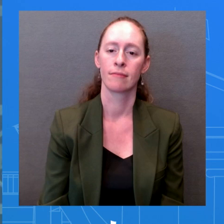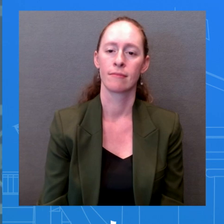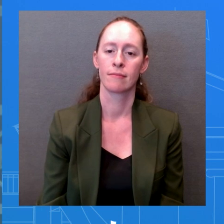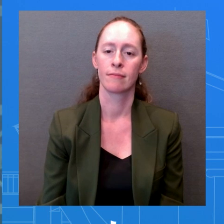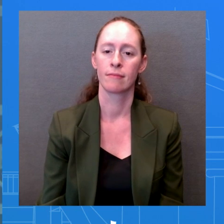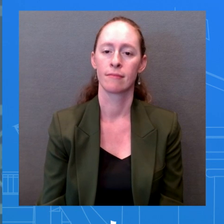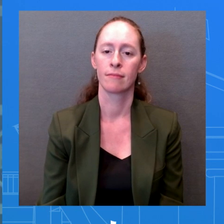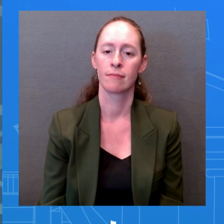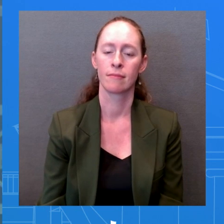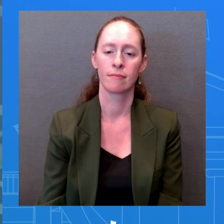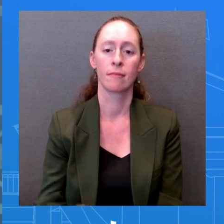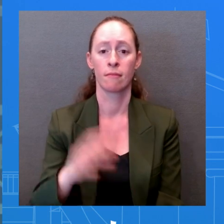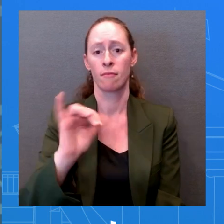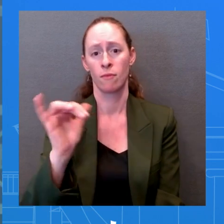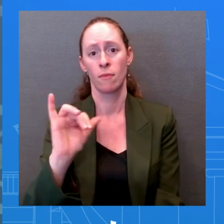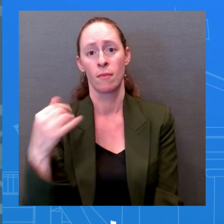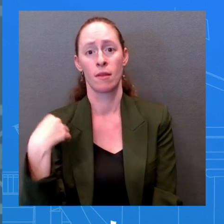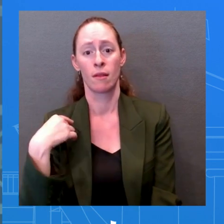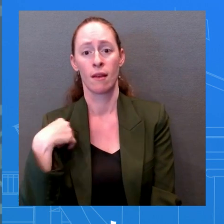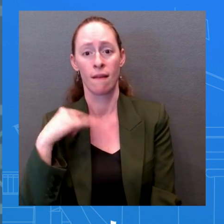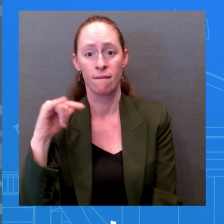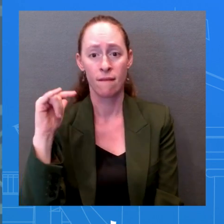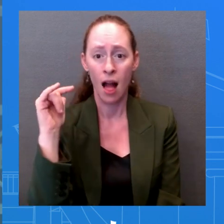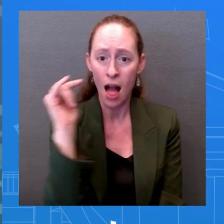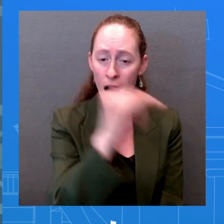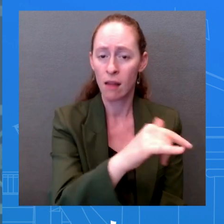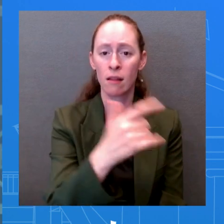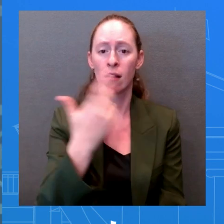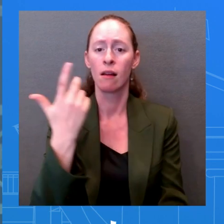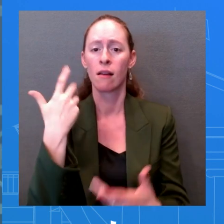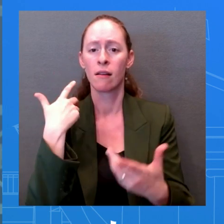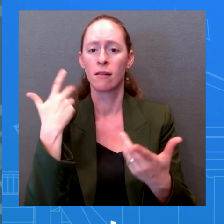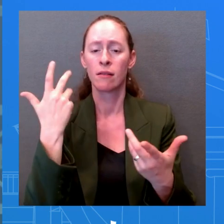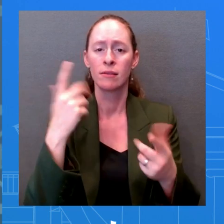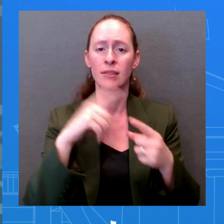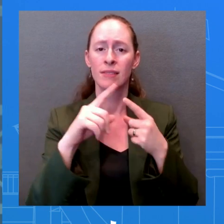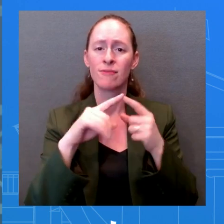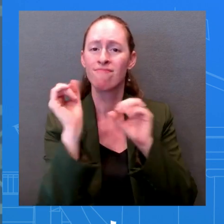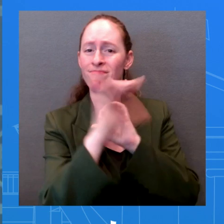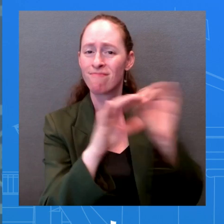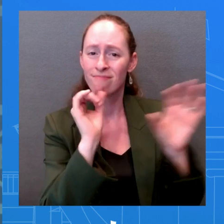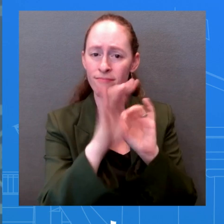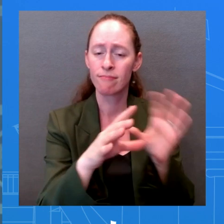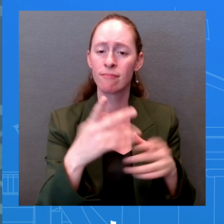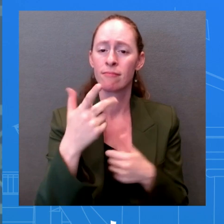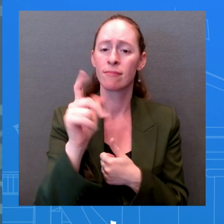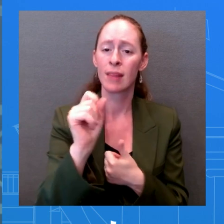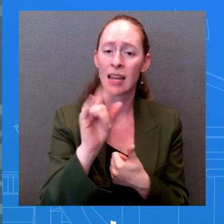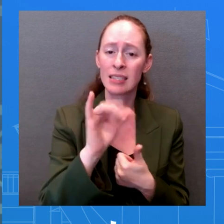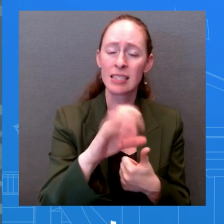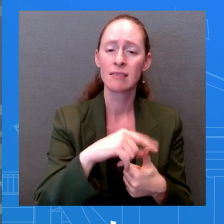35,000 plastic tarps; and 8,700 shelter fixing kits, helping more than 300,000 people with shelter